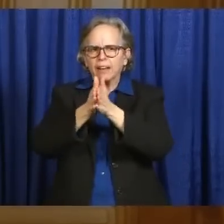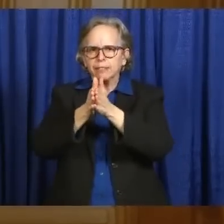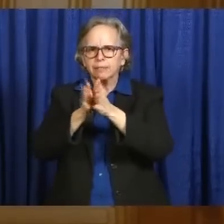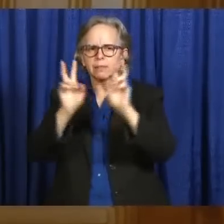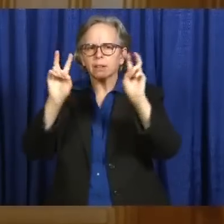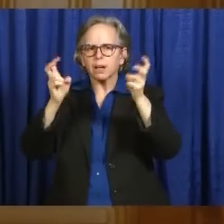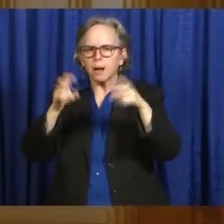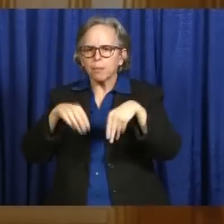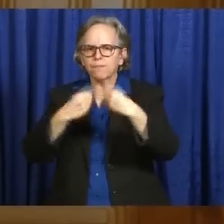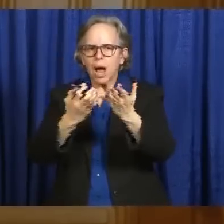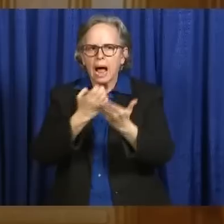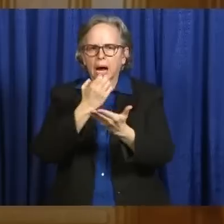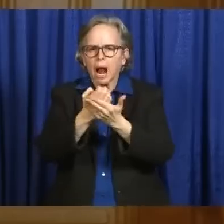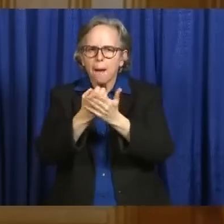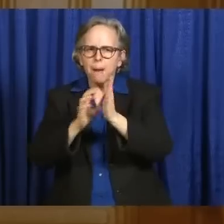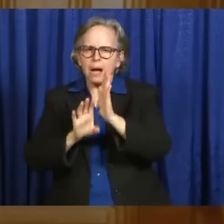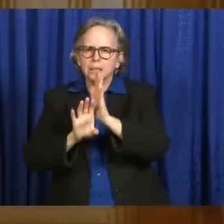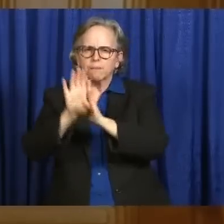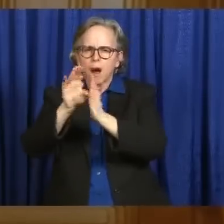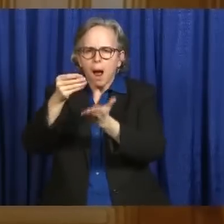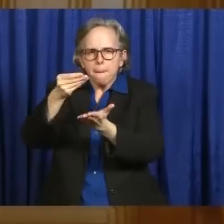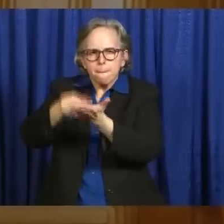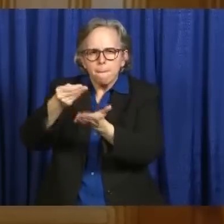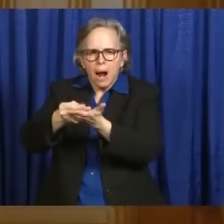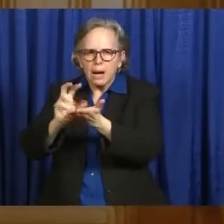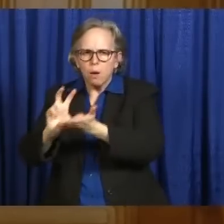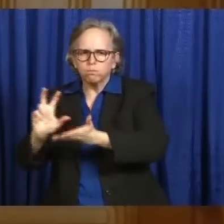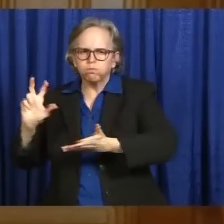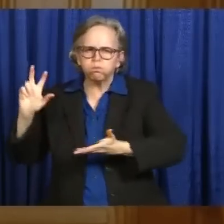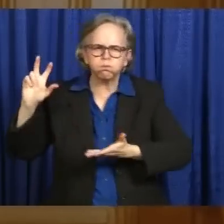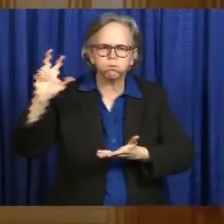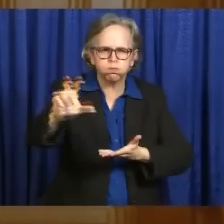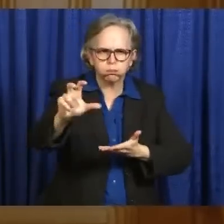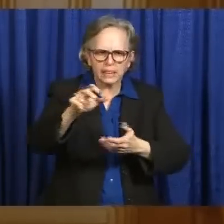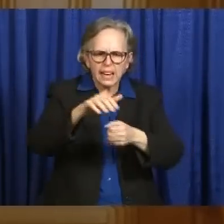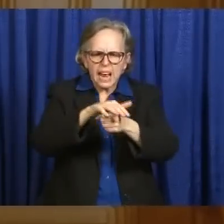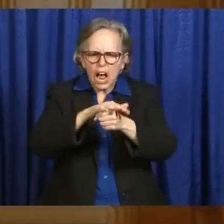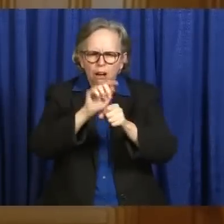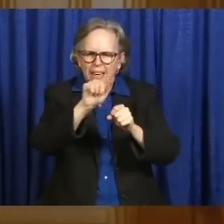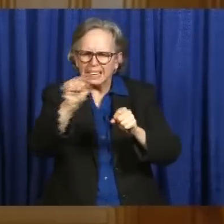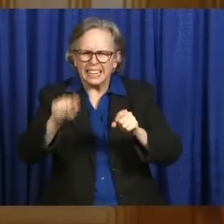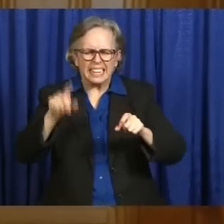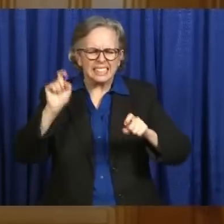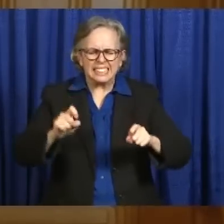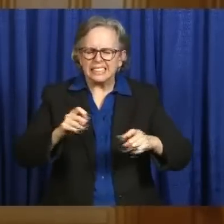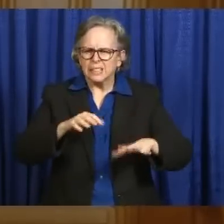FUND LOAN TO AGC, APPLE LUCIAN GROWTH CAPITAL. IT IS PART OF A STRATEGIC INITIATIVE TO PROVIDE MORE